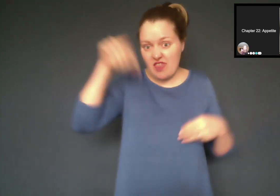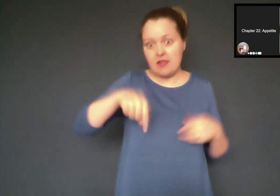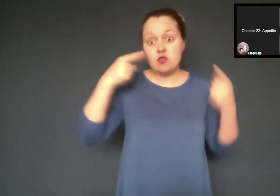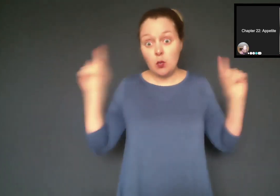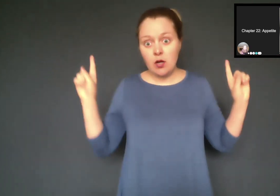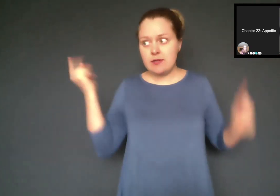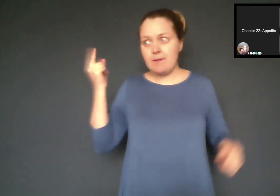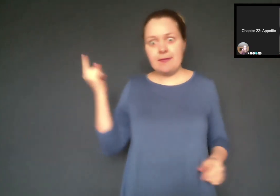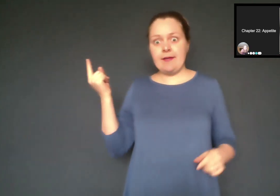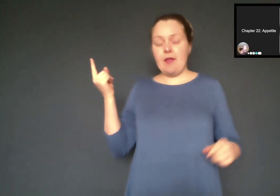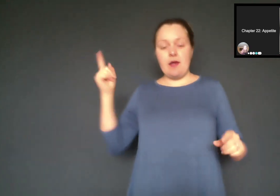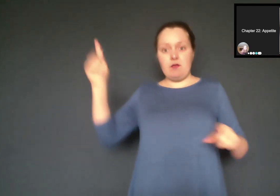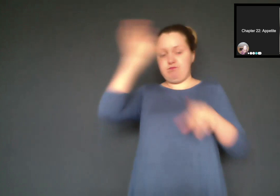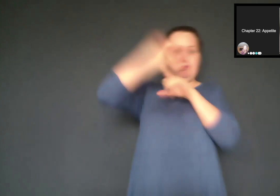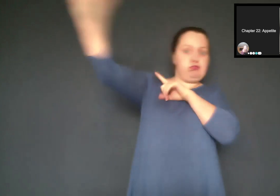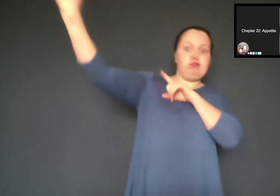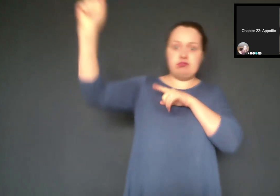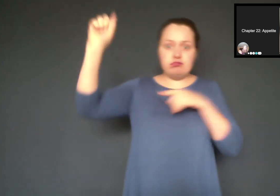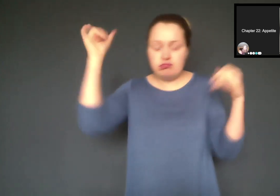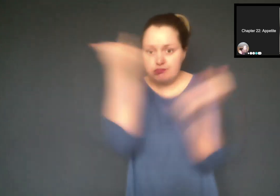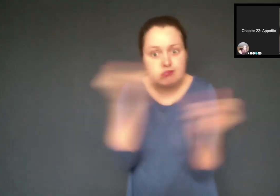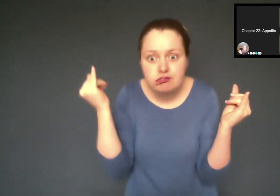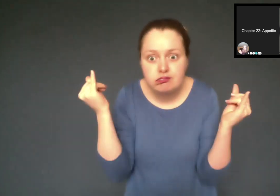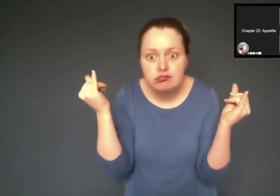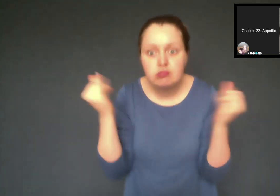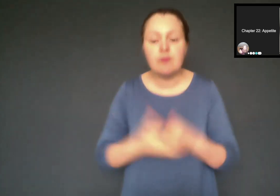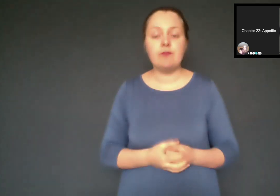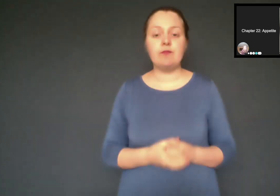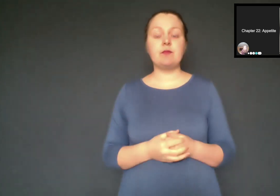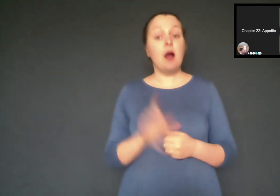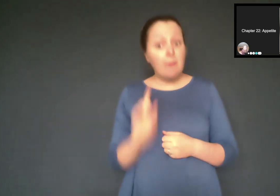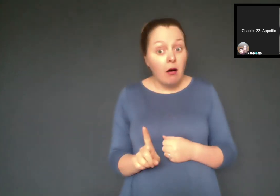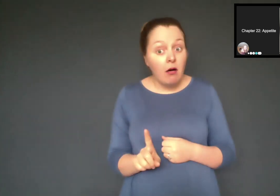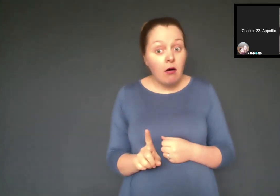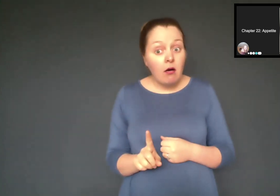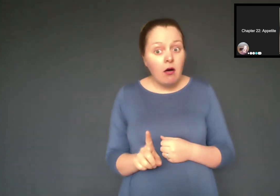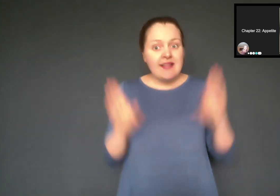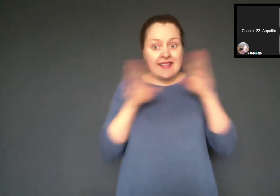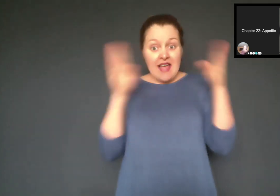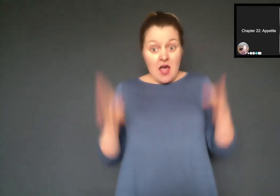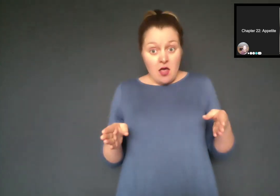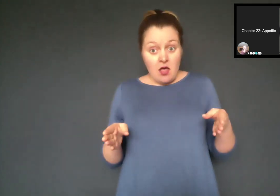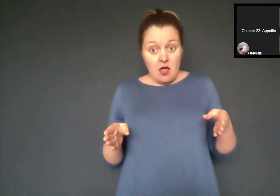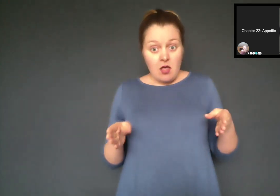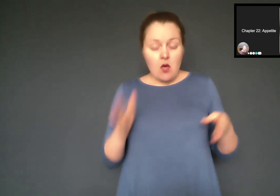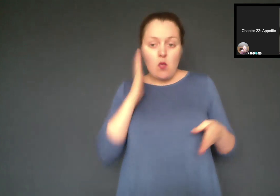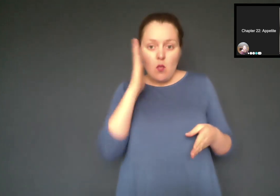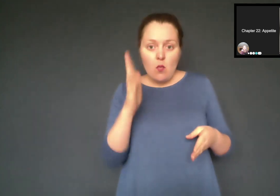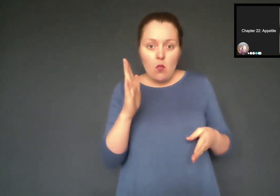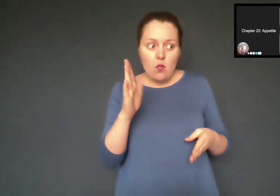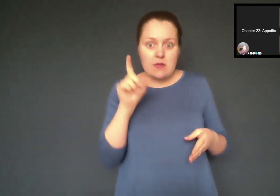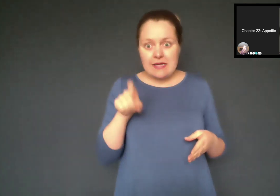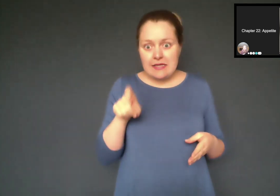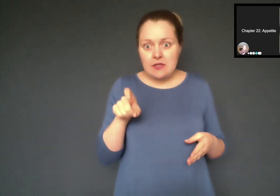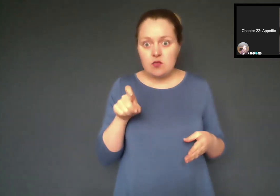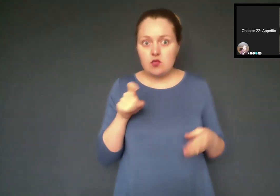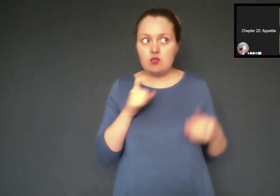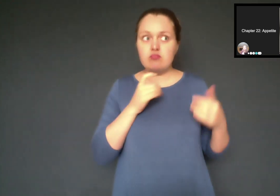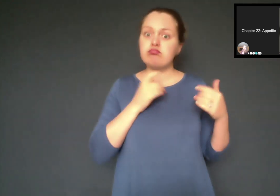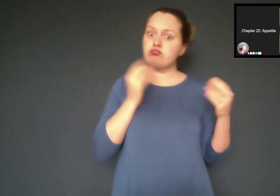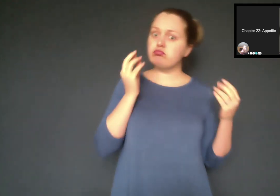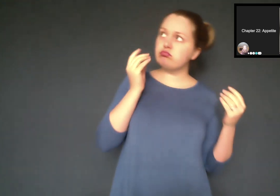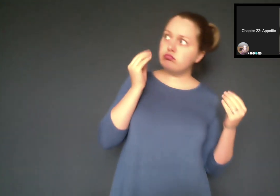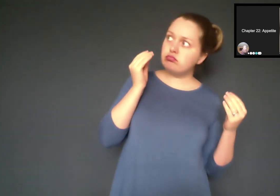for this to work like something outrageous but that the house would also consider providing for